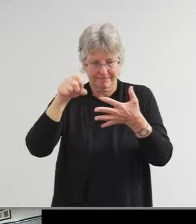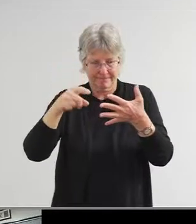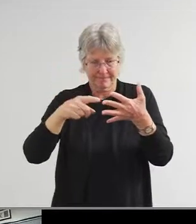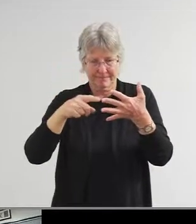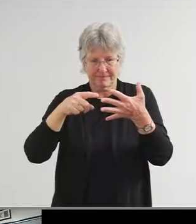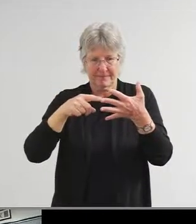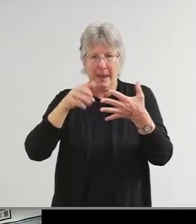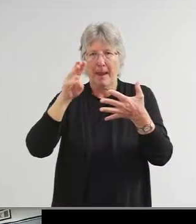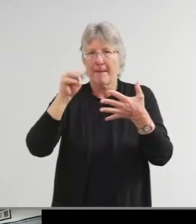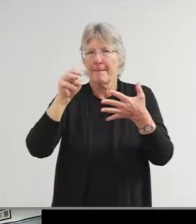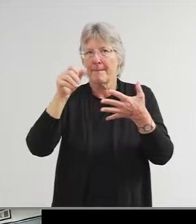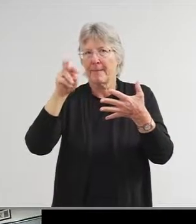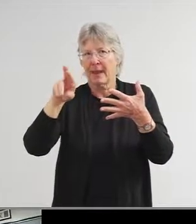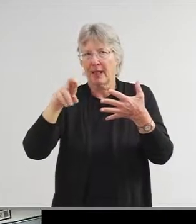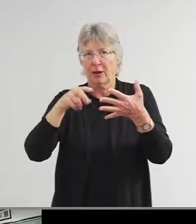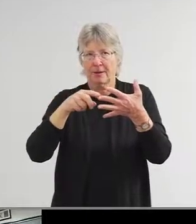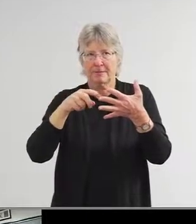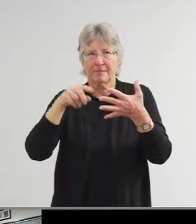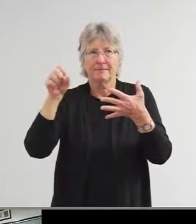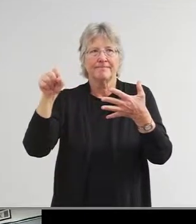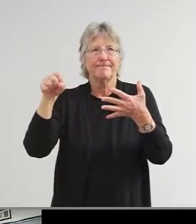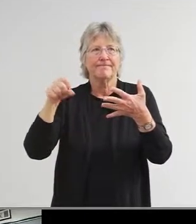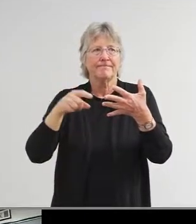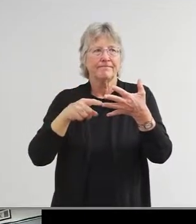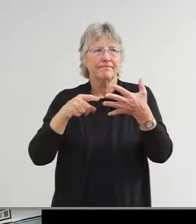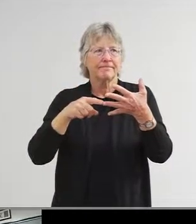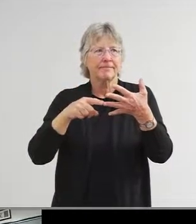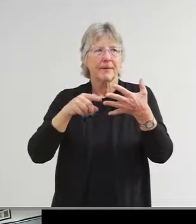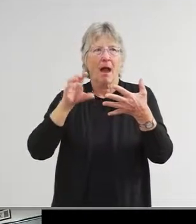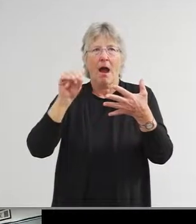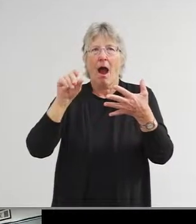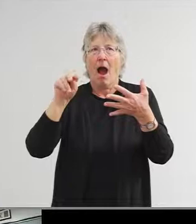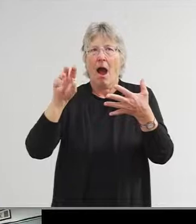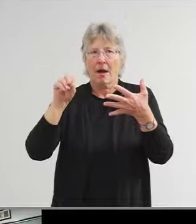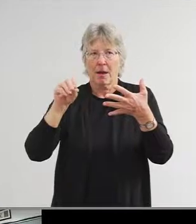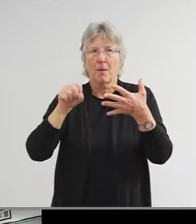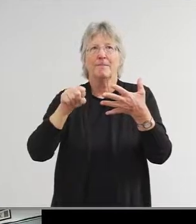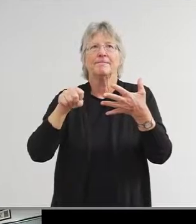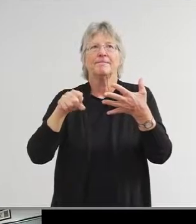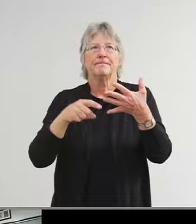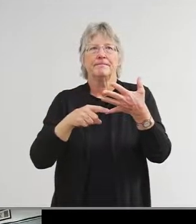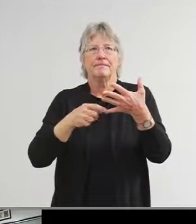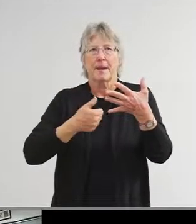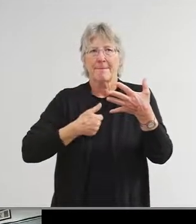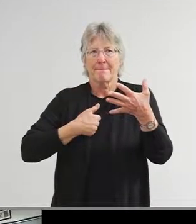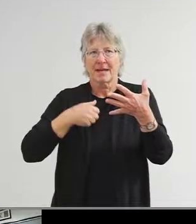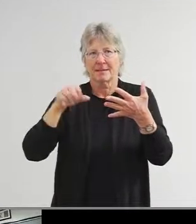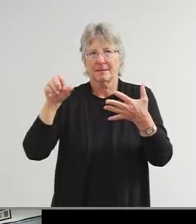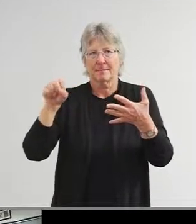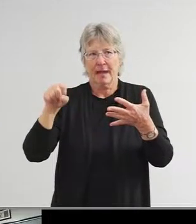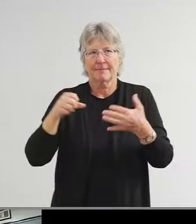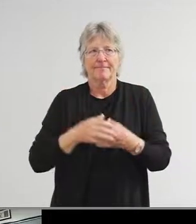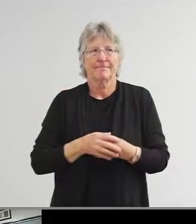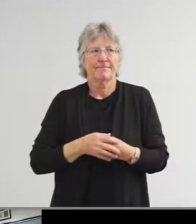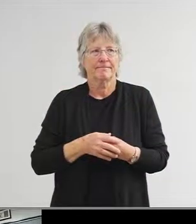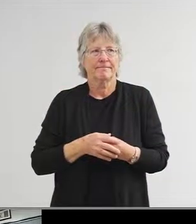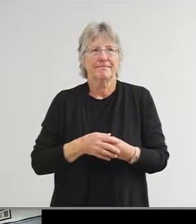Mr Miller. Aye. Mr. Otto Aye. And I vote, aye.